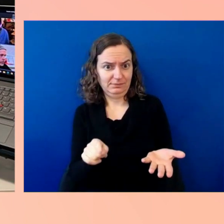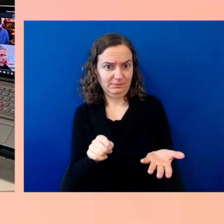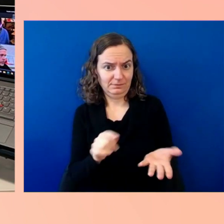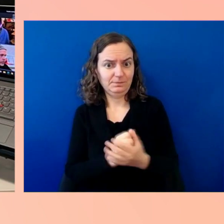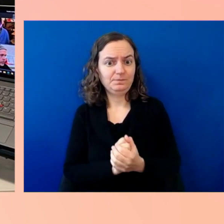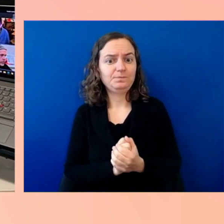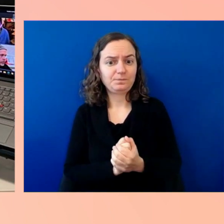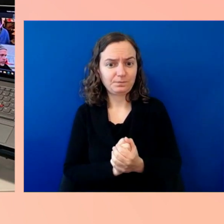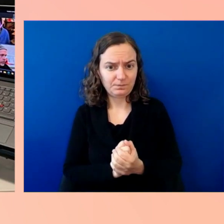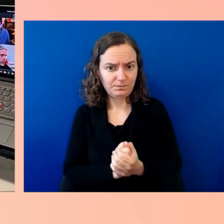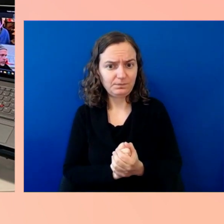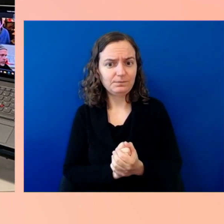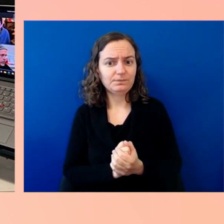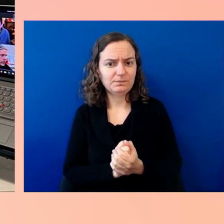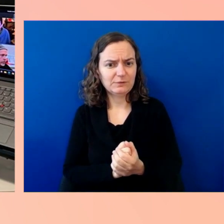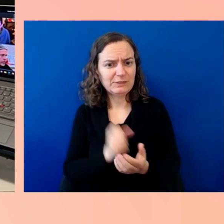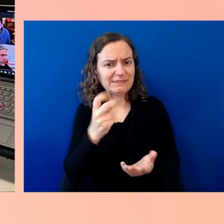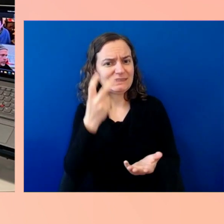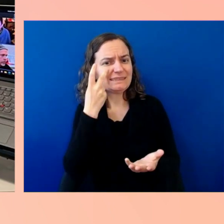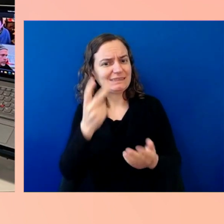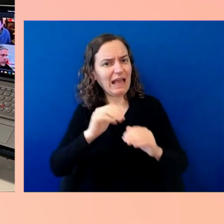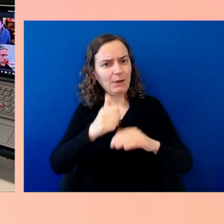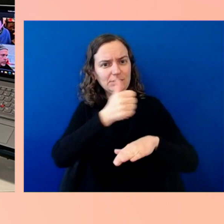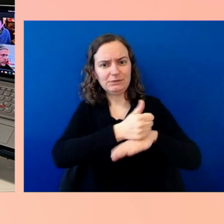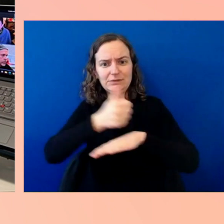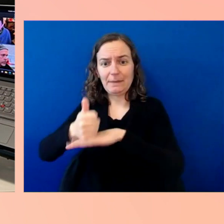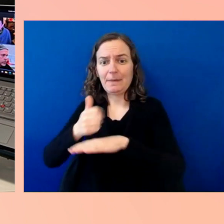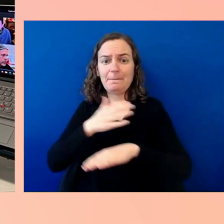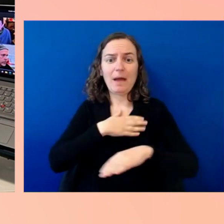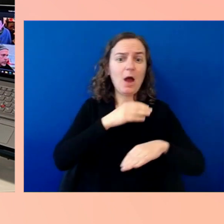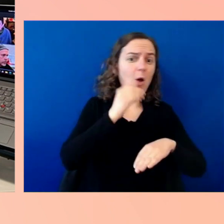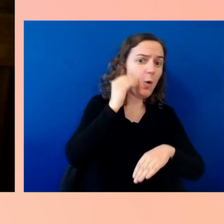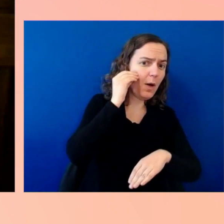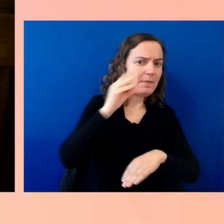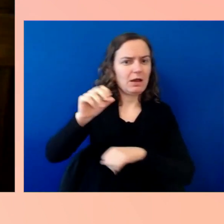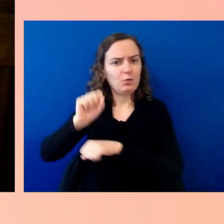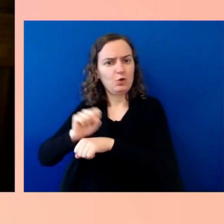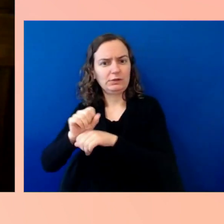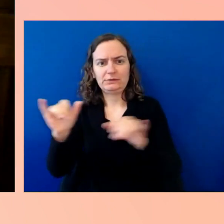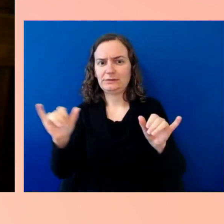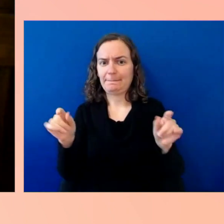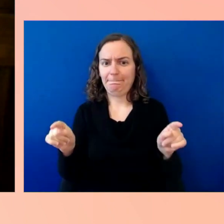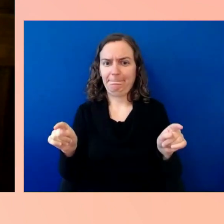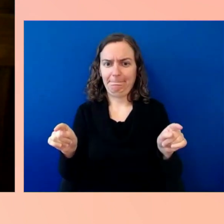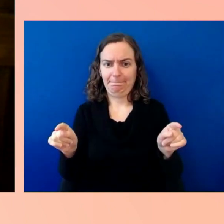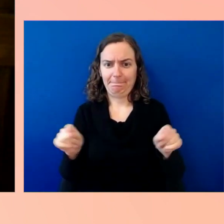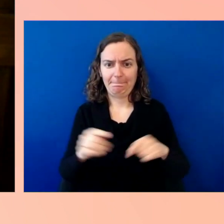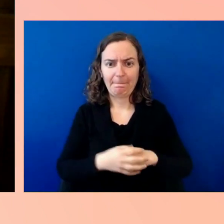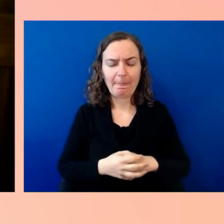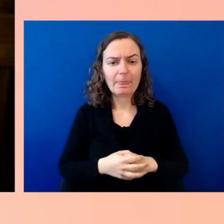same even down to my small knitting project on my desk. I use Visual Studio to write services